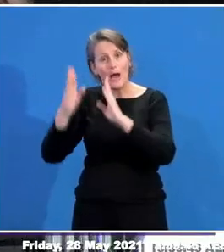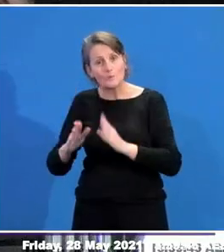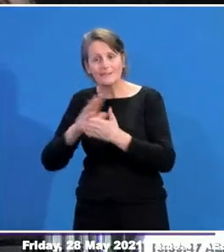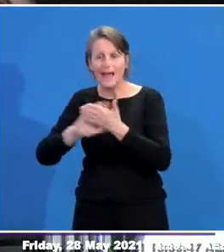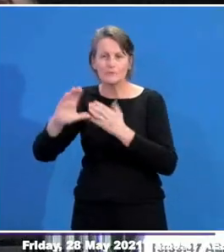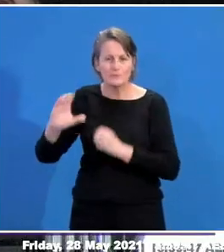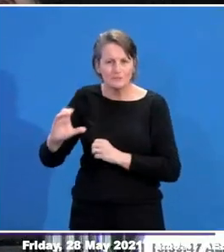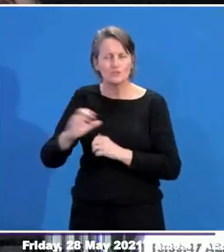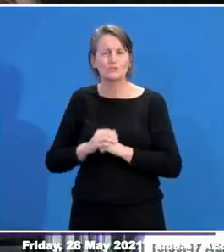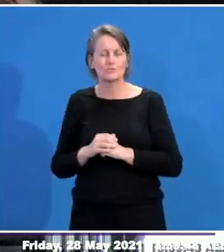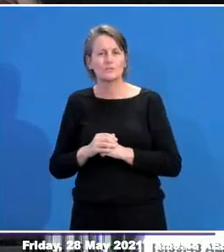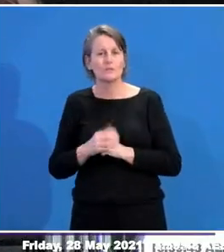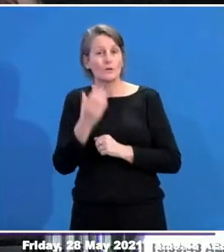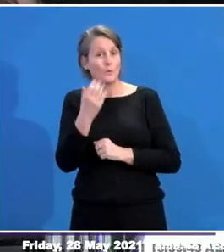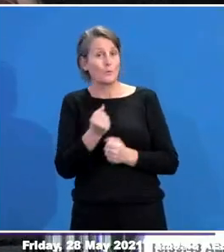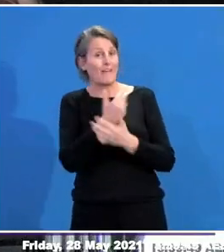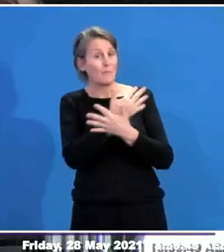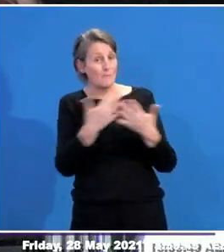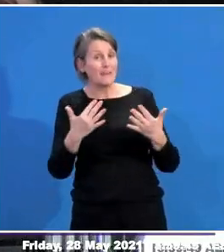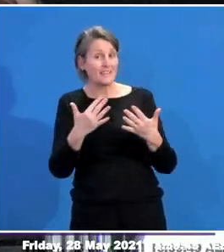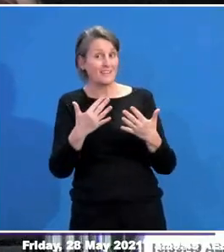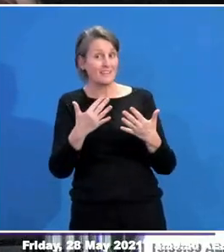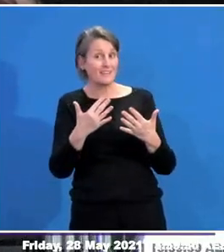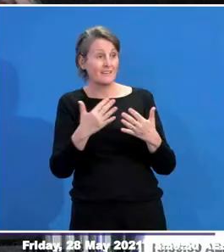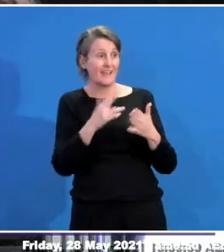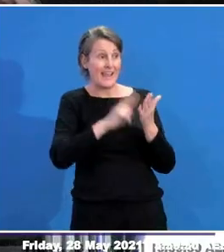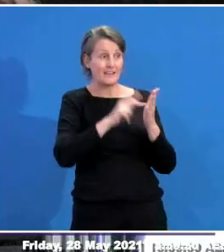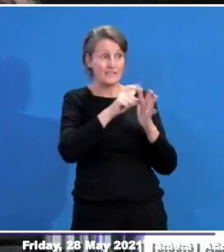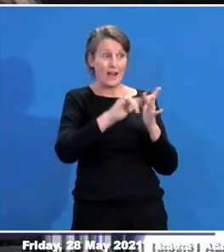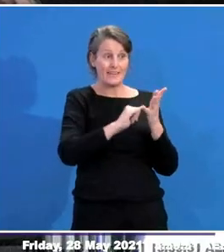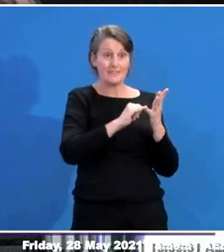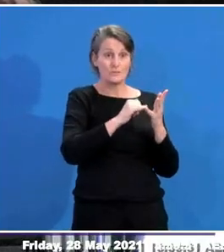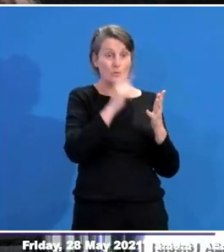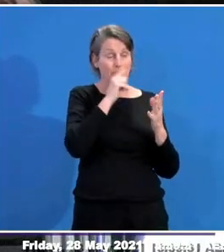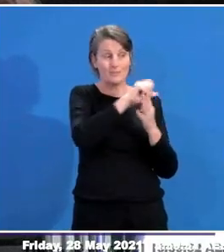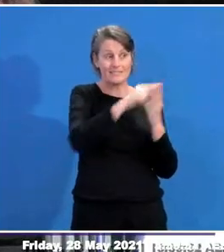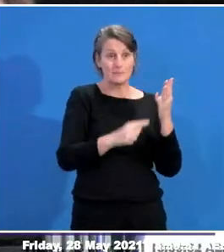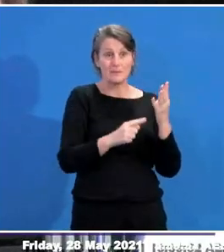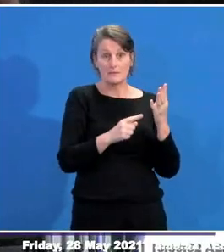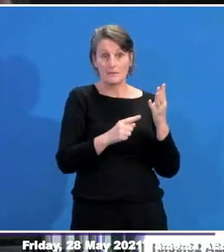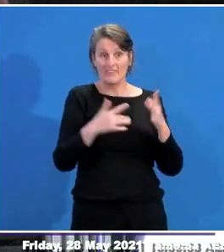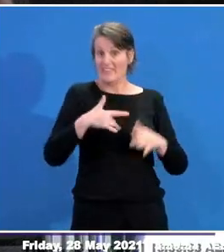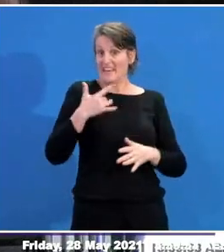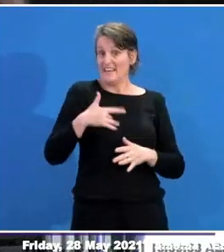We certainly have a lot of participants who reside in social and public housing so we will obviously provide the supports they need whilst they